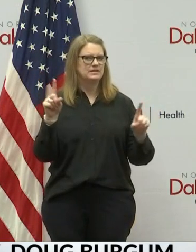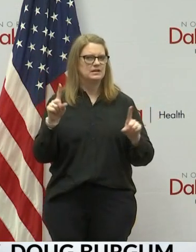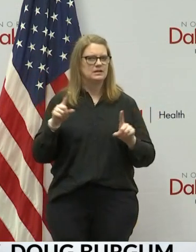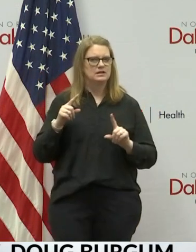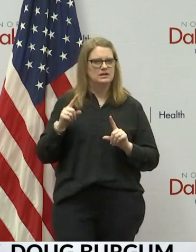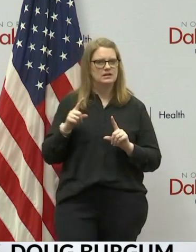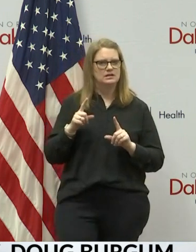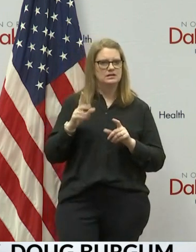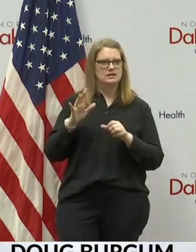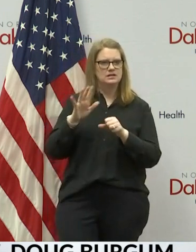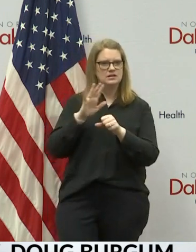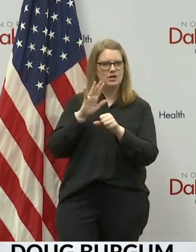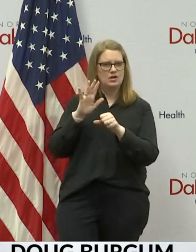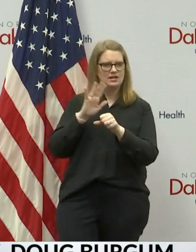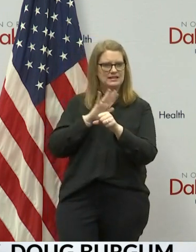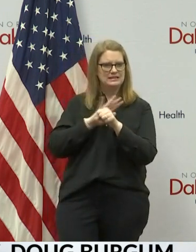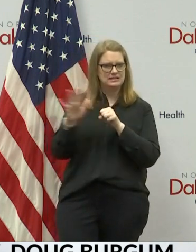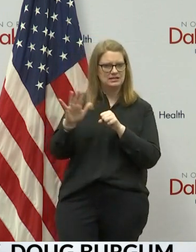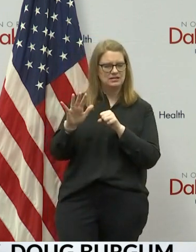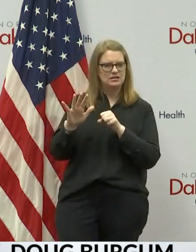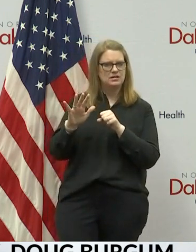FROM HERE, WE HAVE AN EXECUTIVE